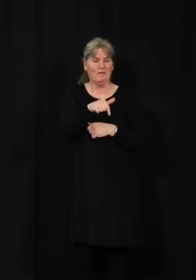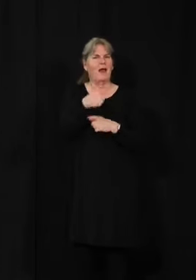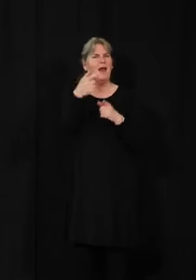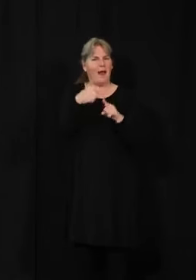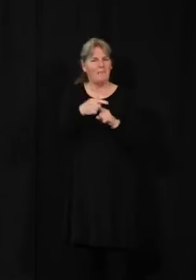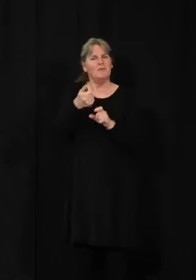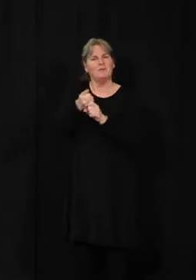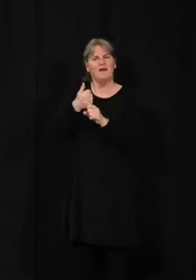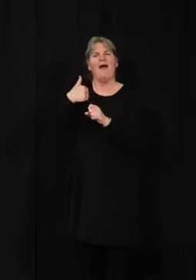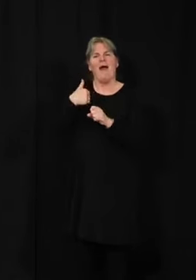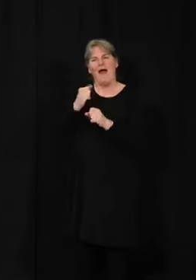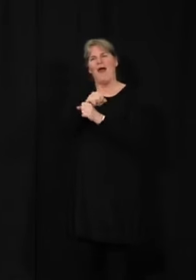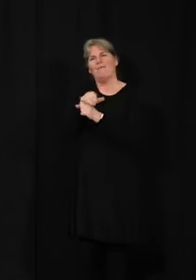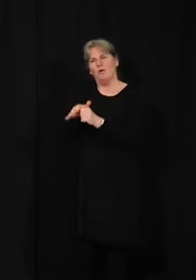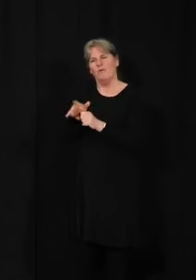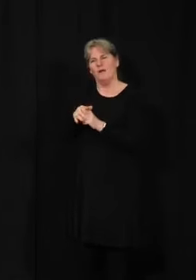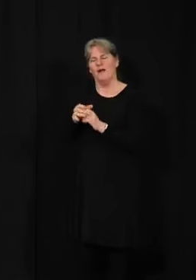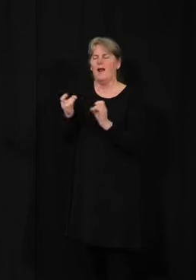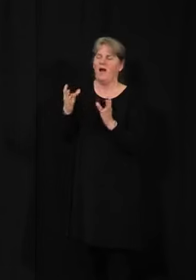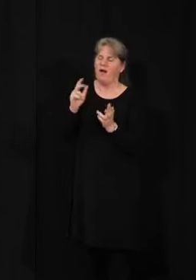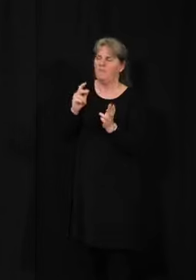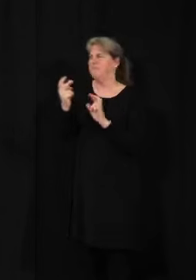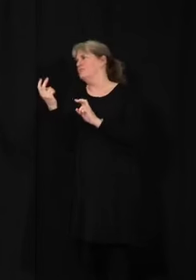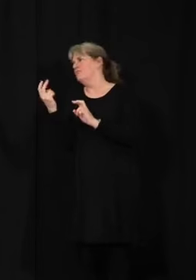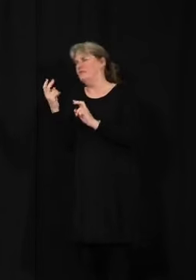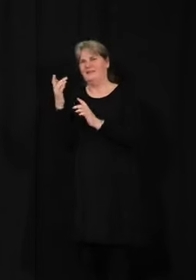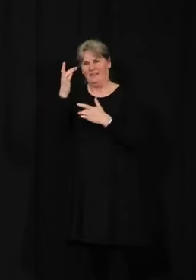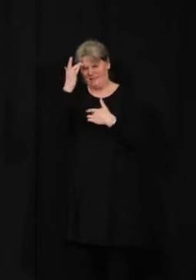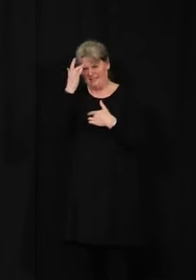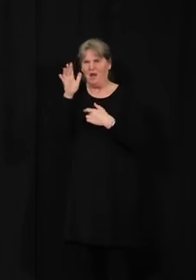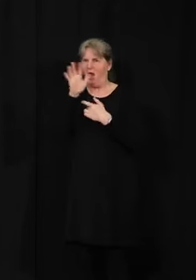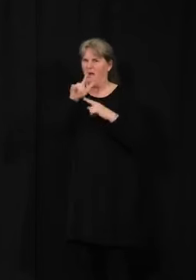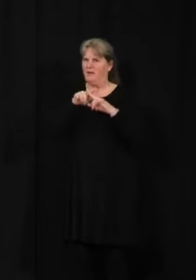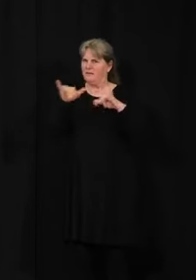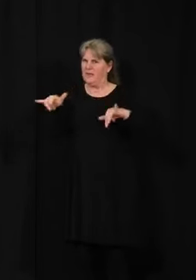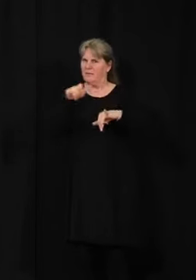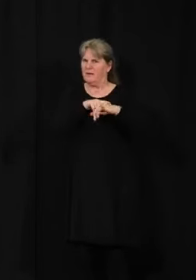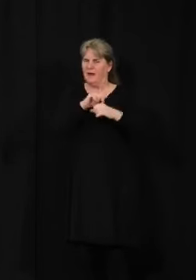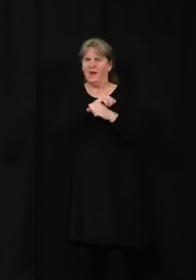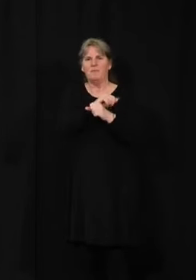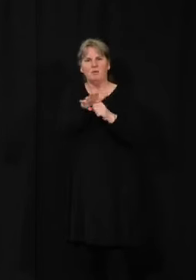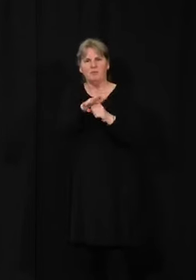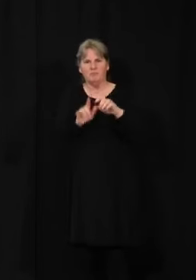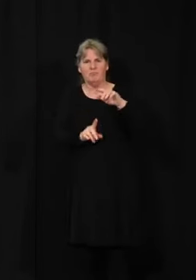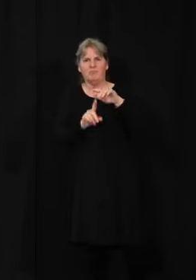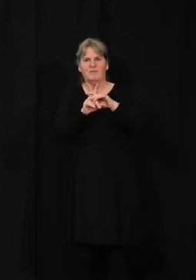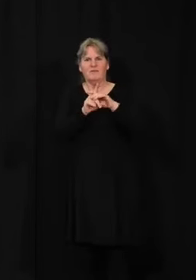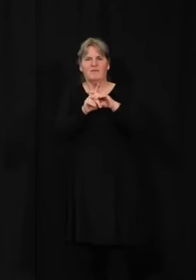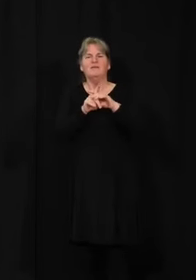They ended up with COVID and were super sick for the two weeks right about when they would have been in the Yukon.